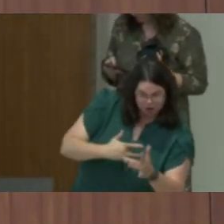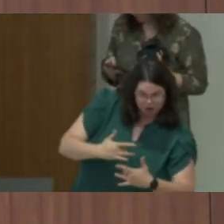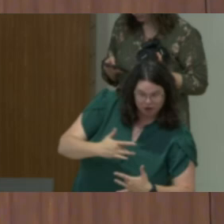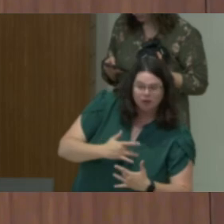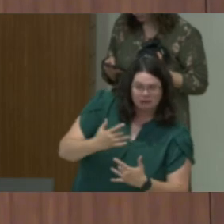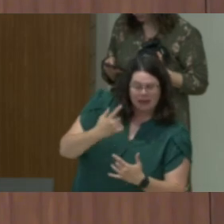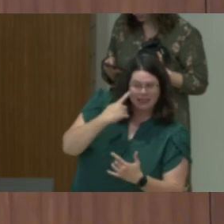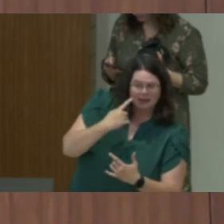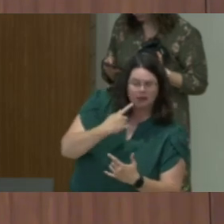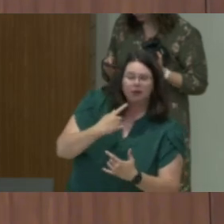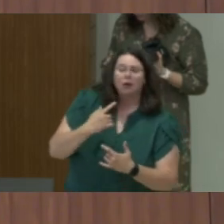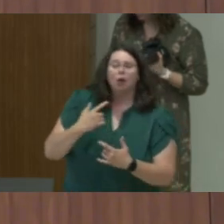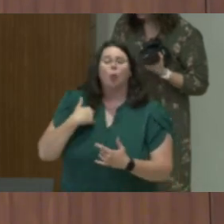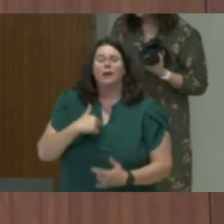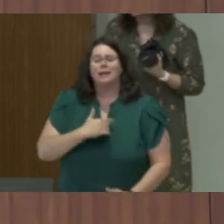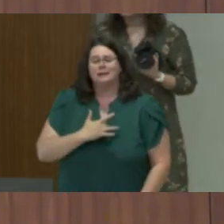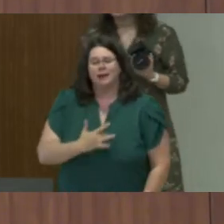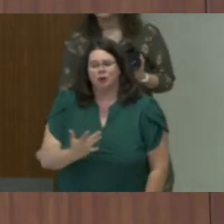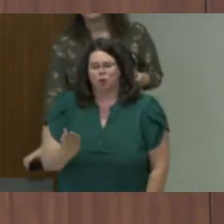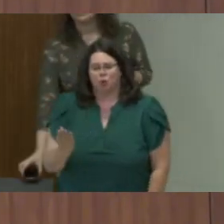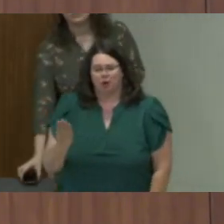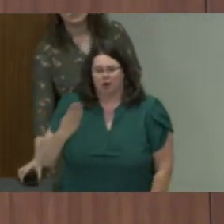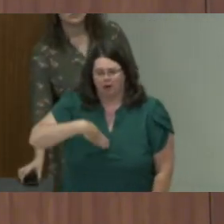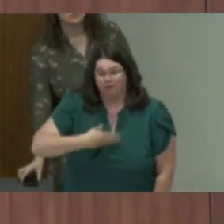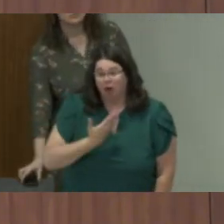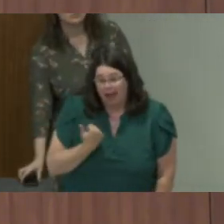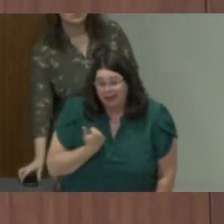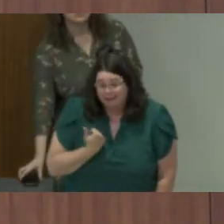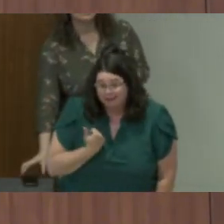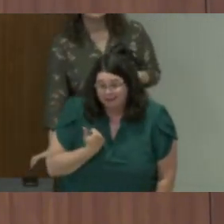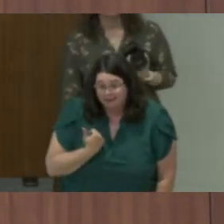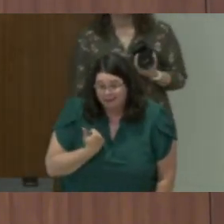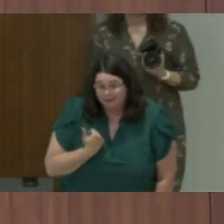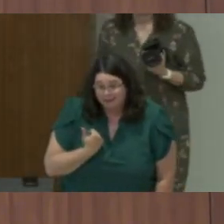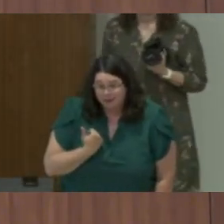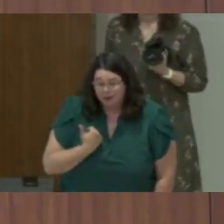we tend also to forget that the church talks,